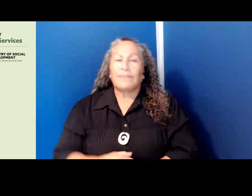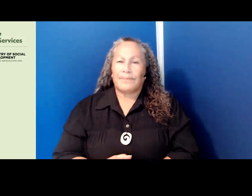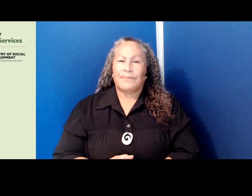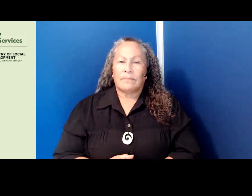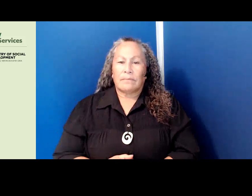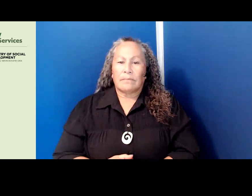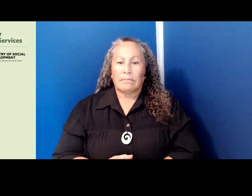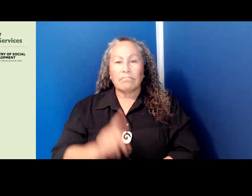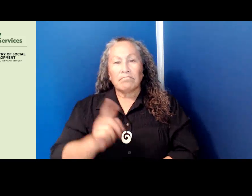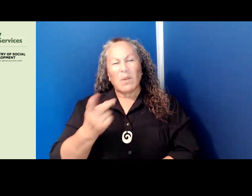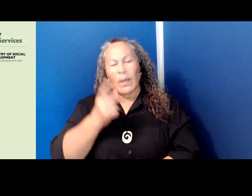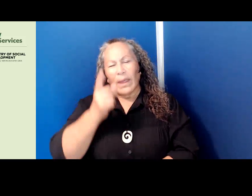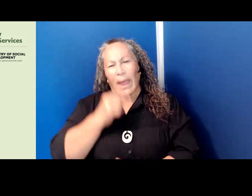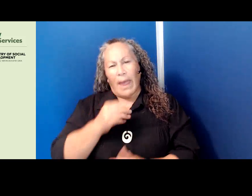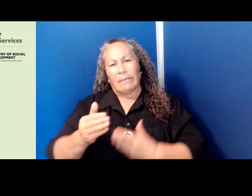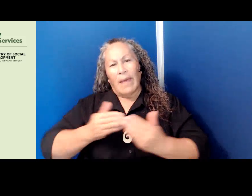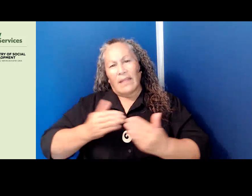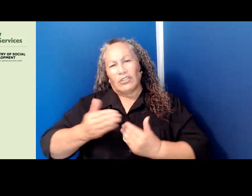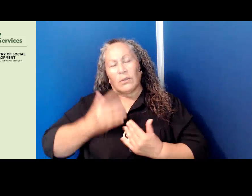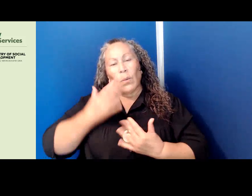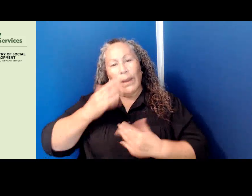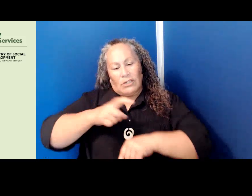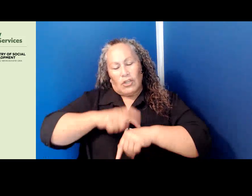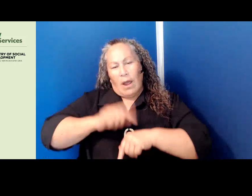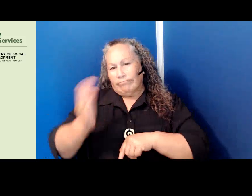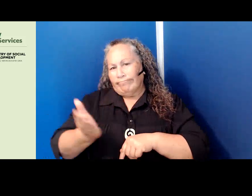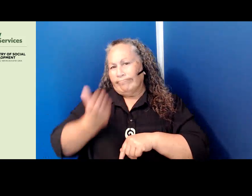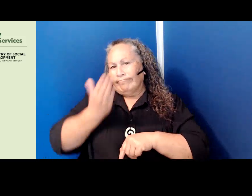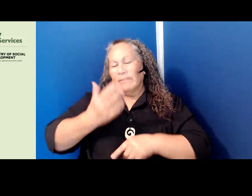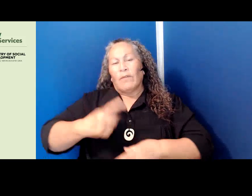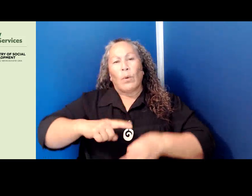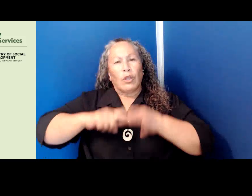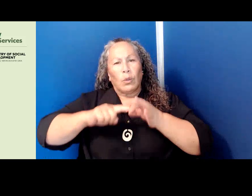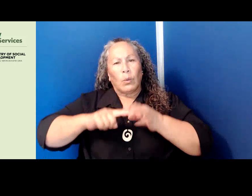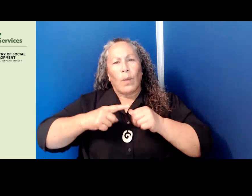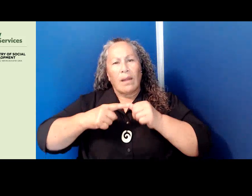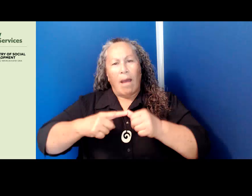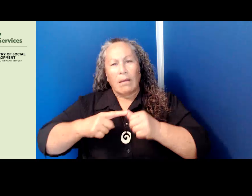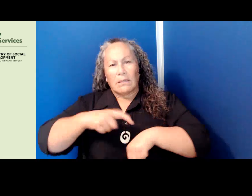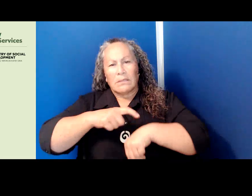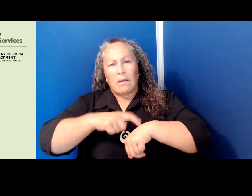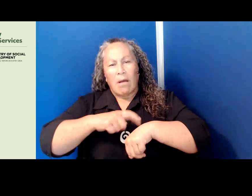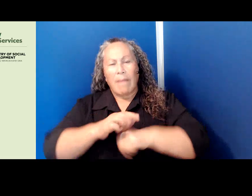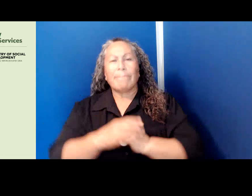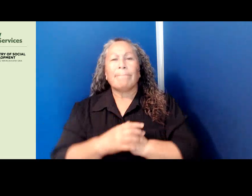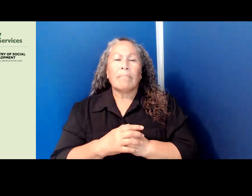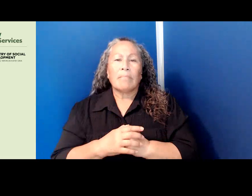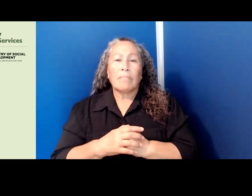But we can deal with that closer to the Q&A section. We will also have written questions